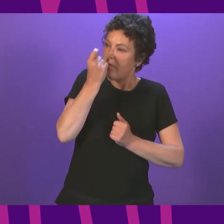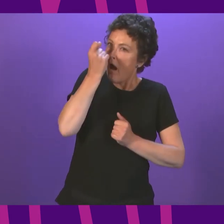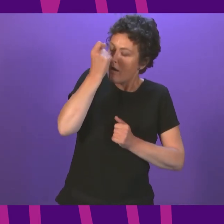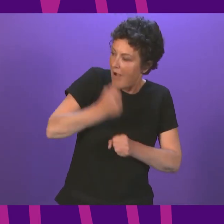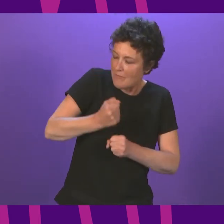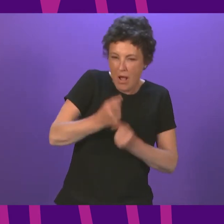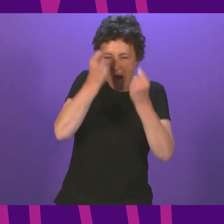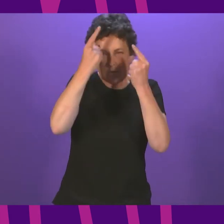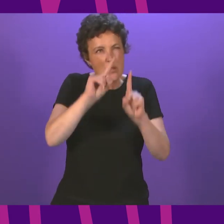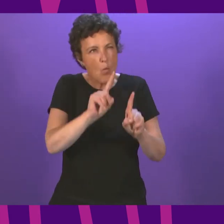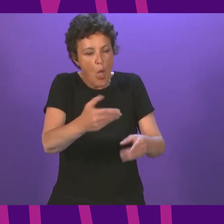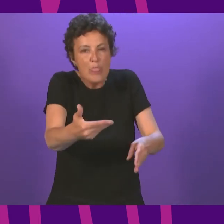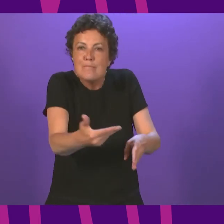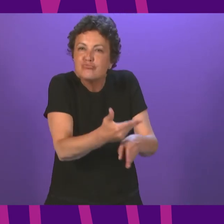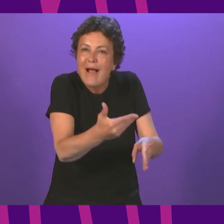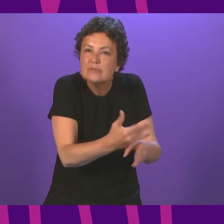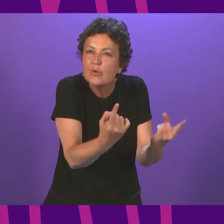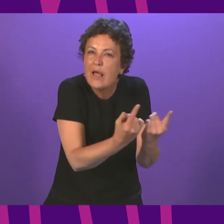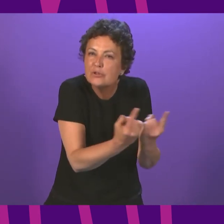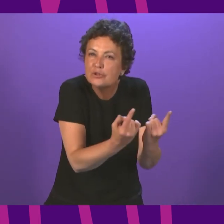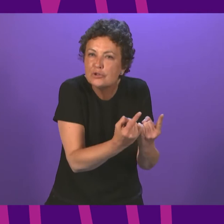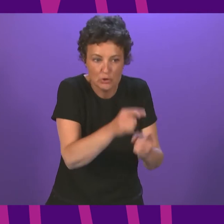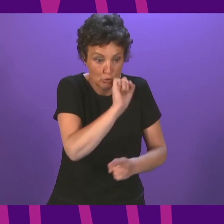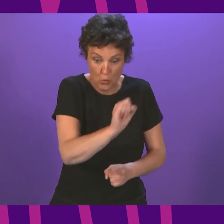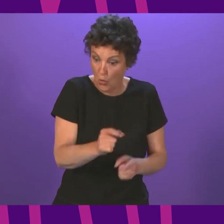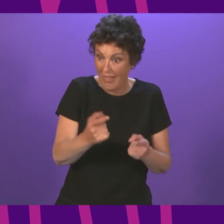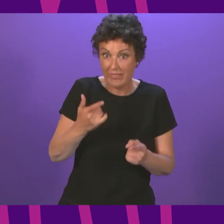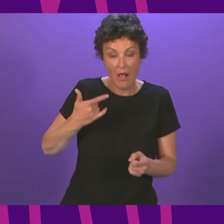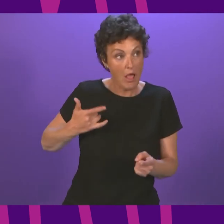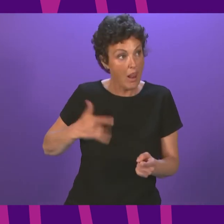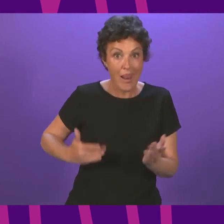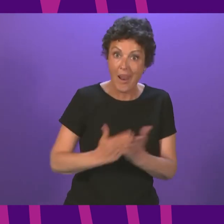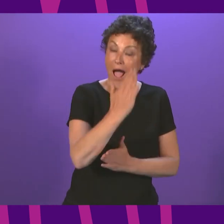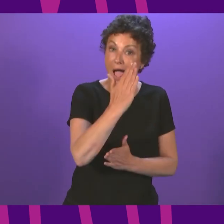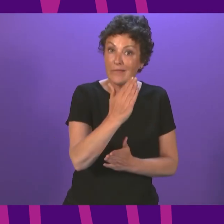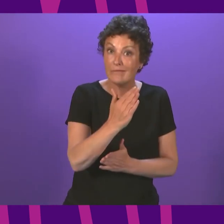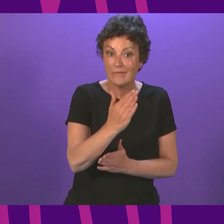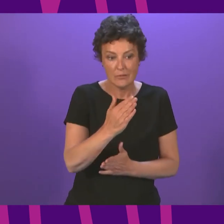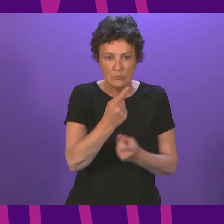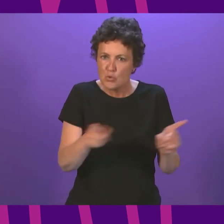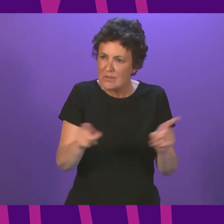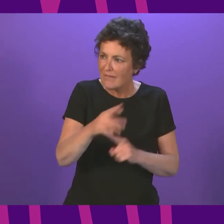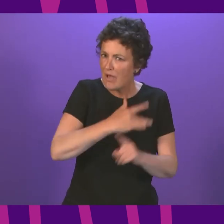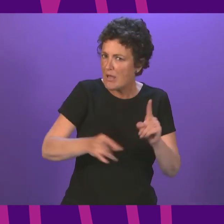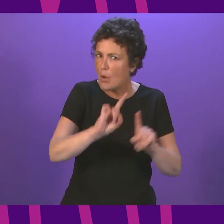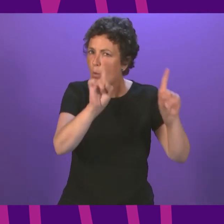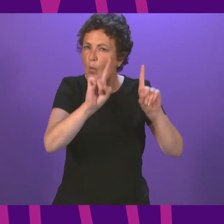understands the practical issues for venues and the live music environment, so that we